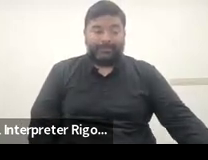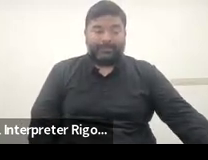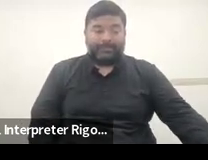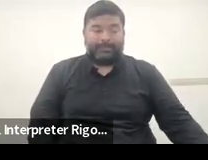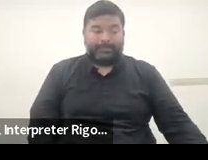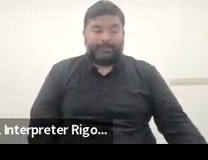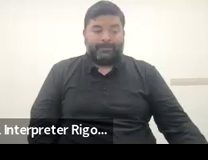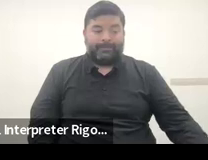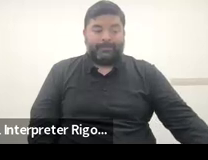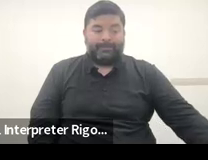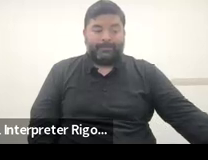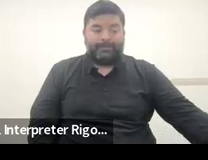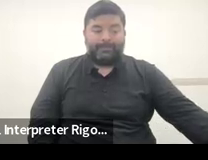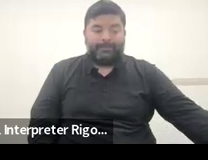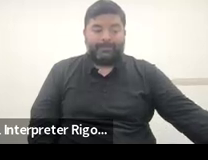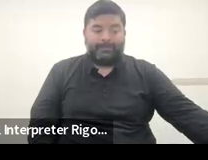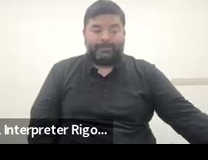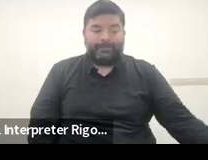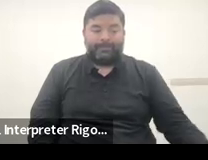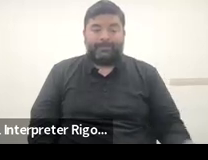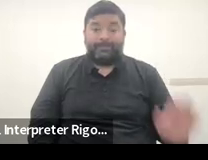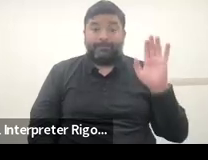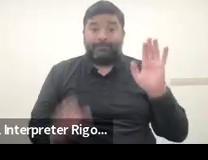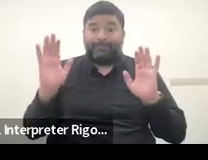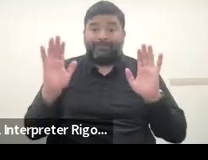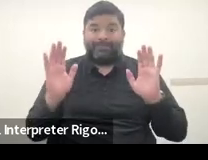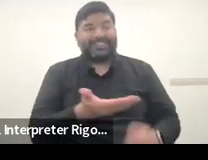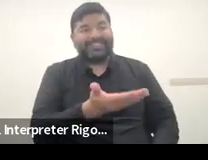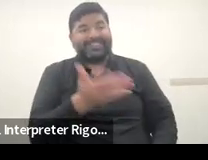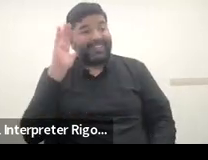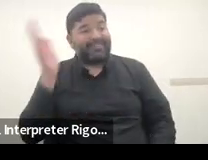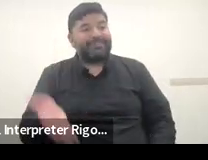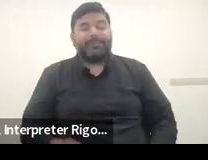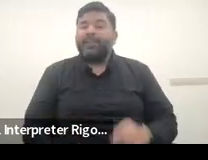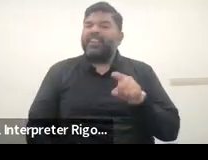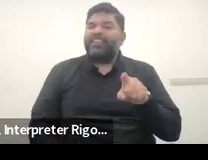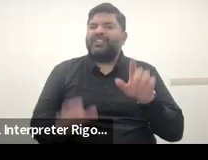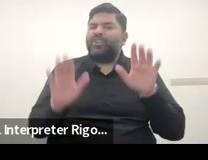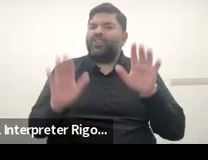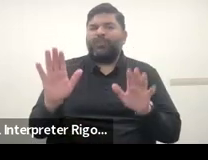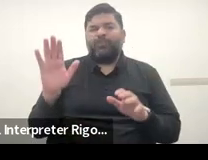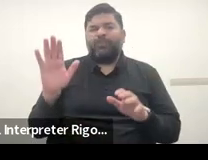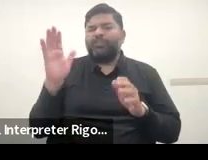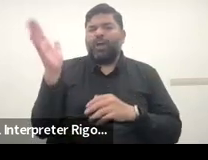yeah I got one so hi so this was a great talk Lee and I'm really sorry I wasn't able to